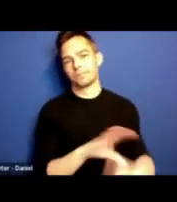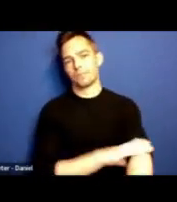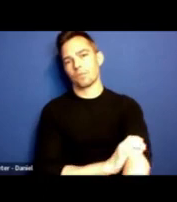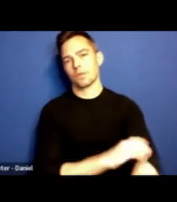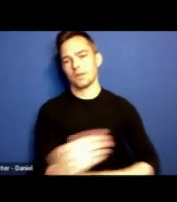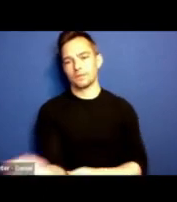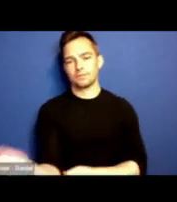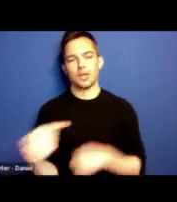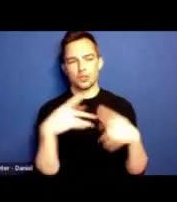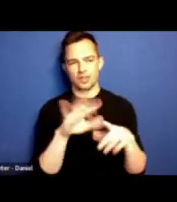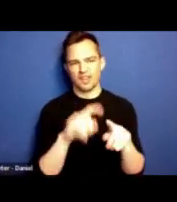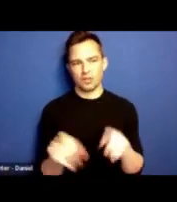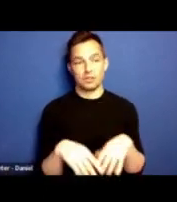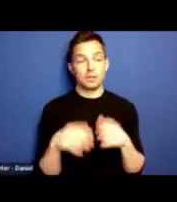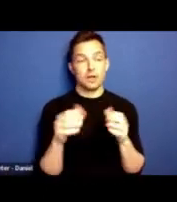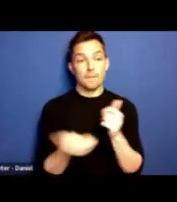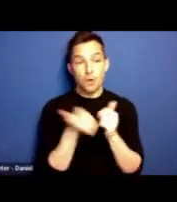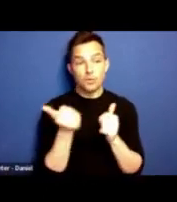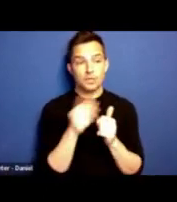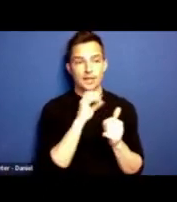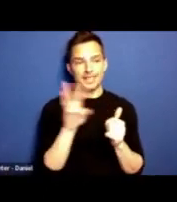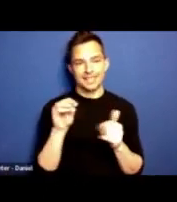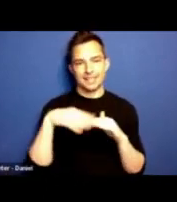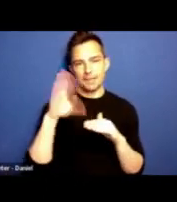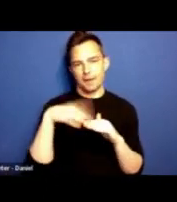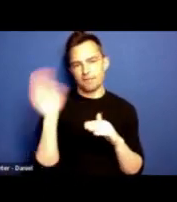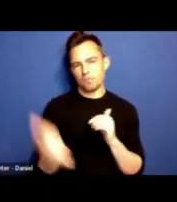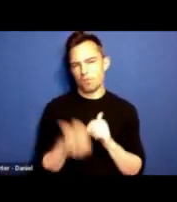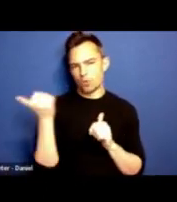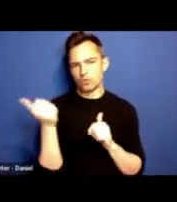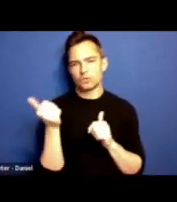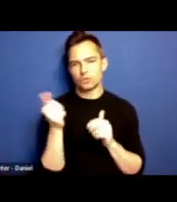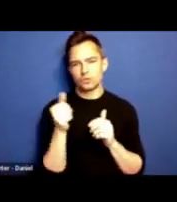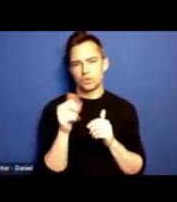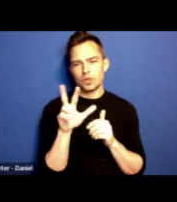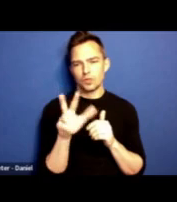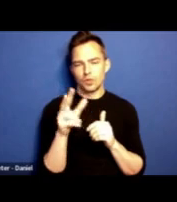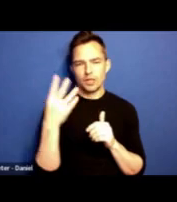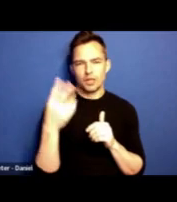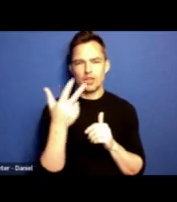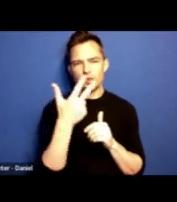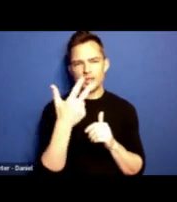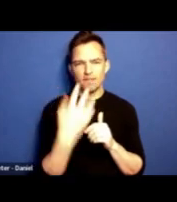majority are 60 years of age and older. Three out of 4, 75% are